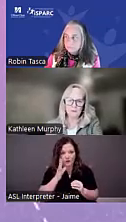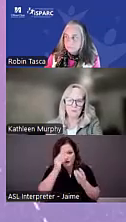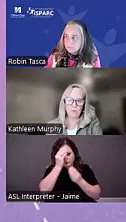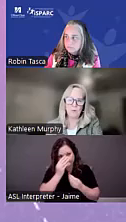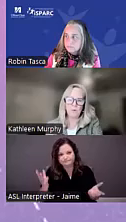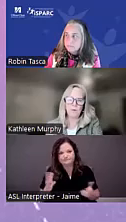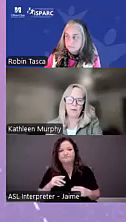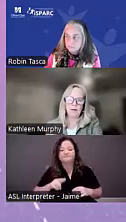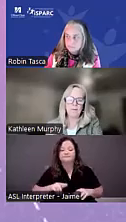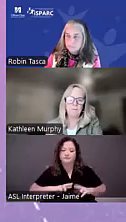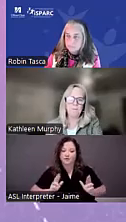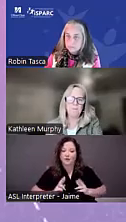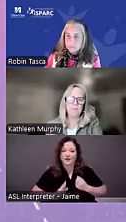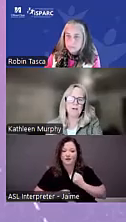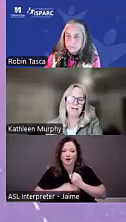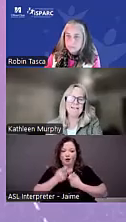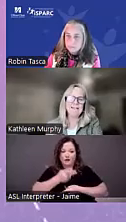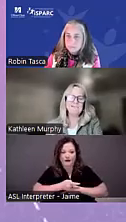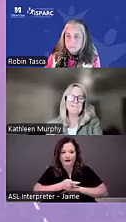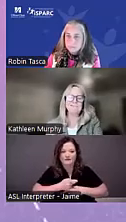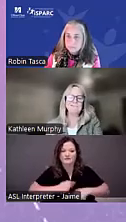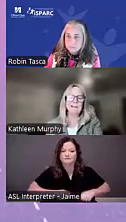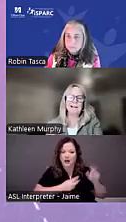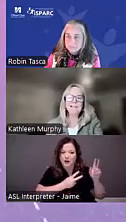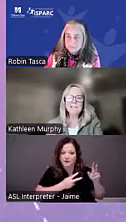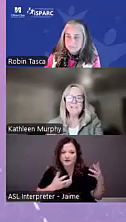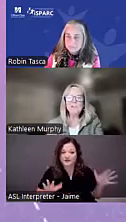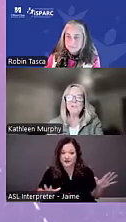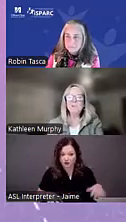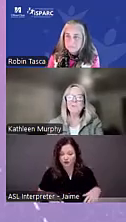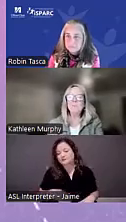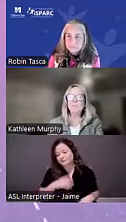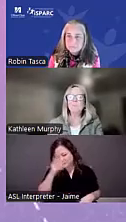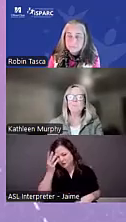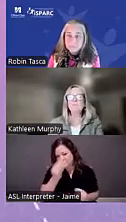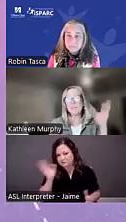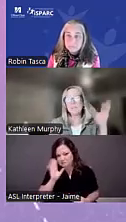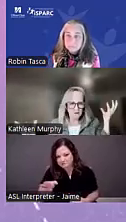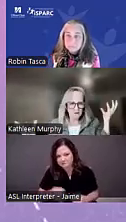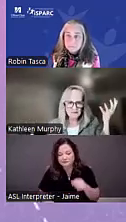So we try not to send all the slides